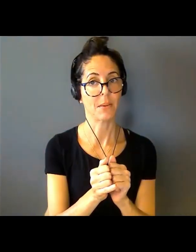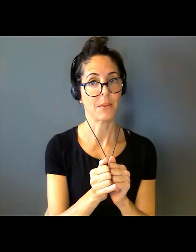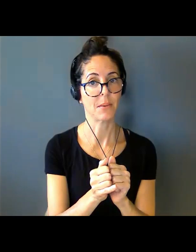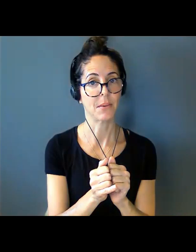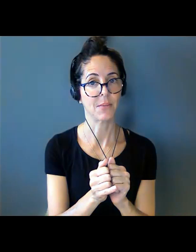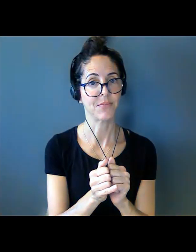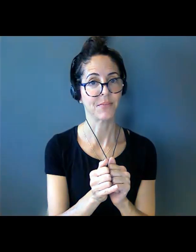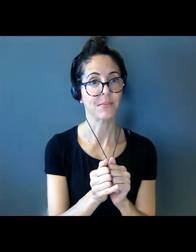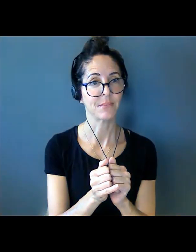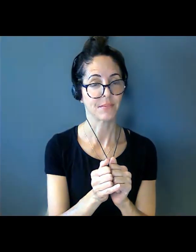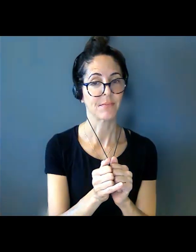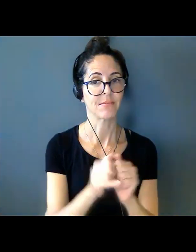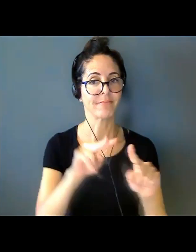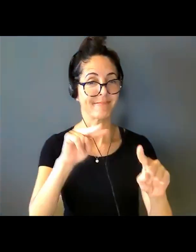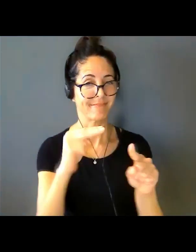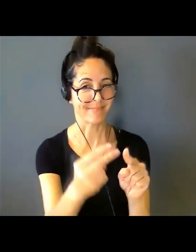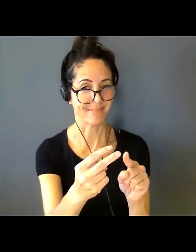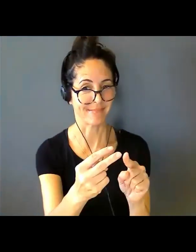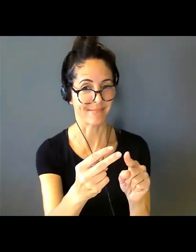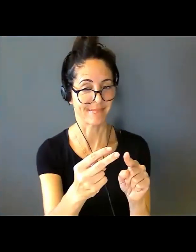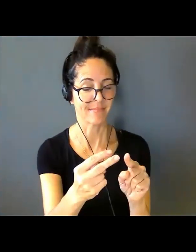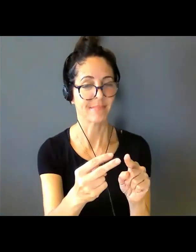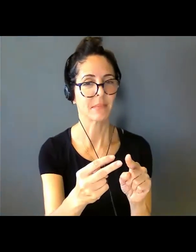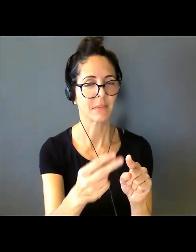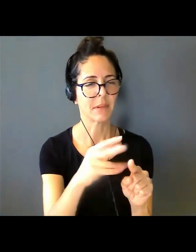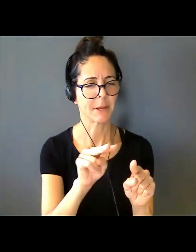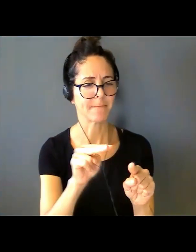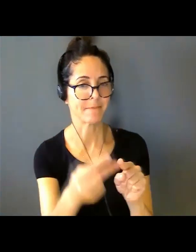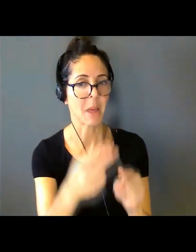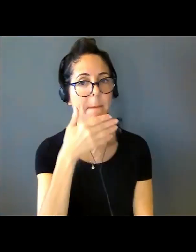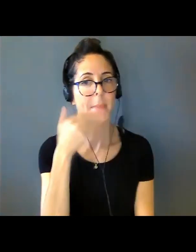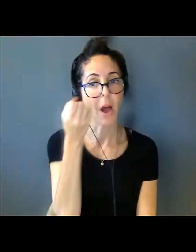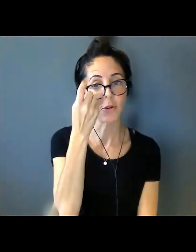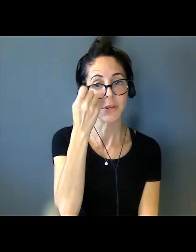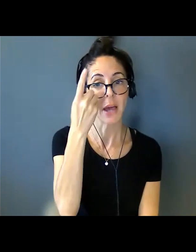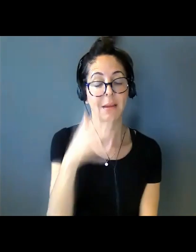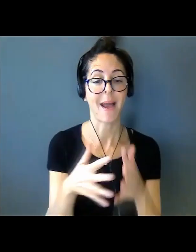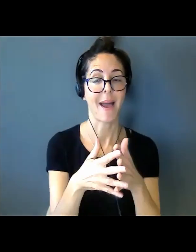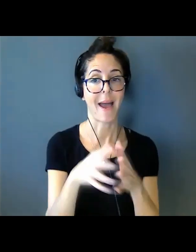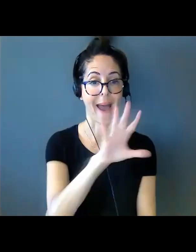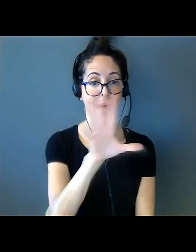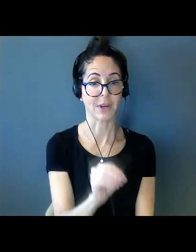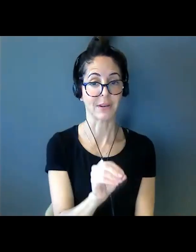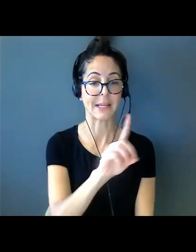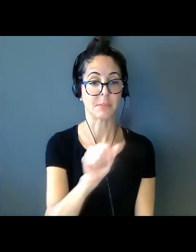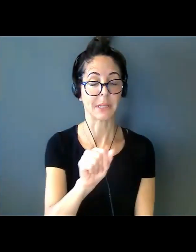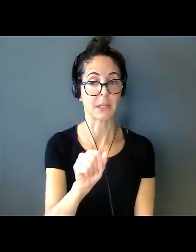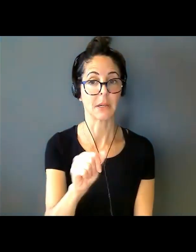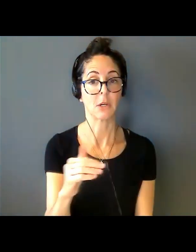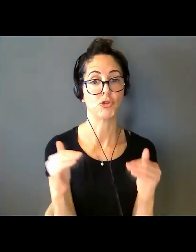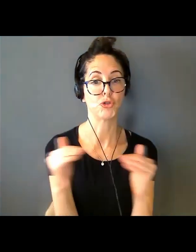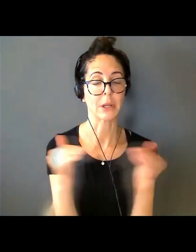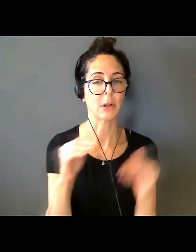in order to understand what African disability justice should look like. My work thus far has